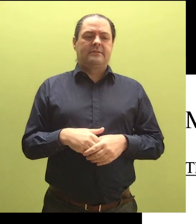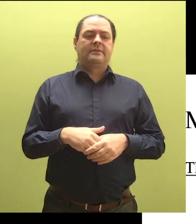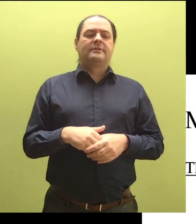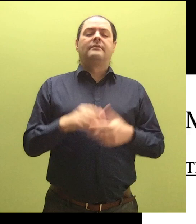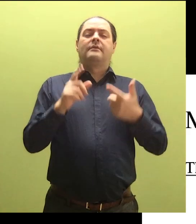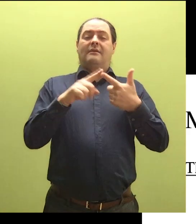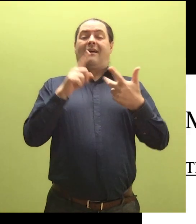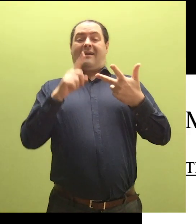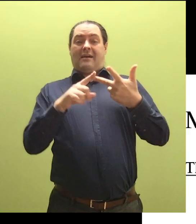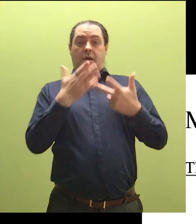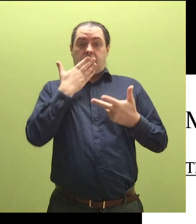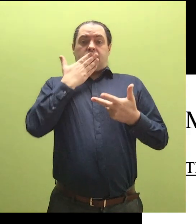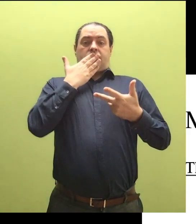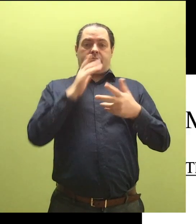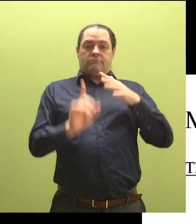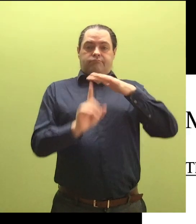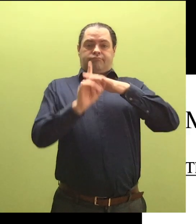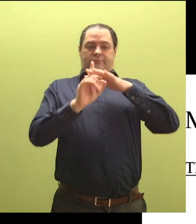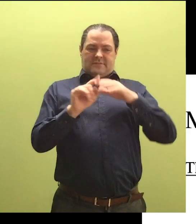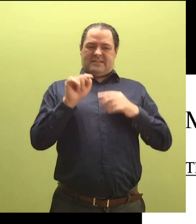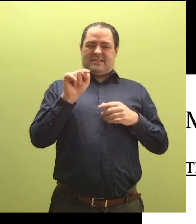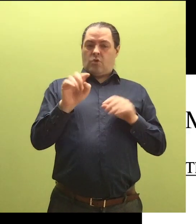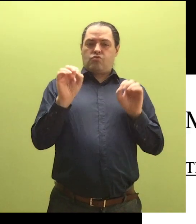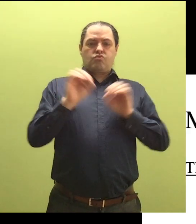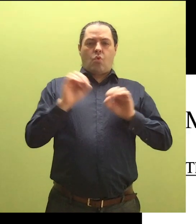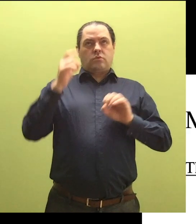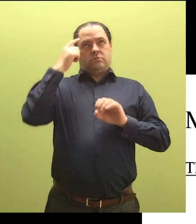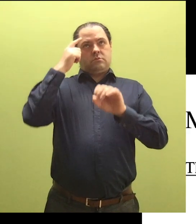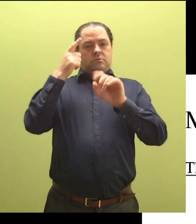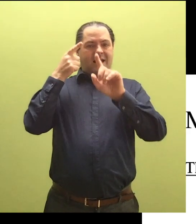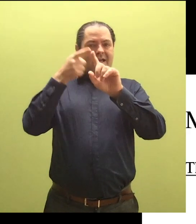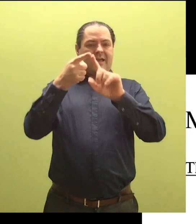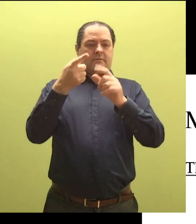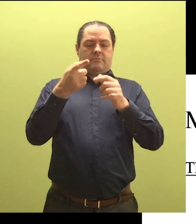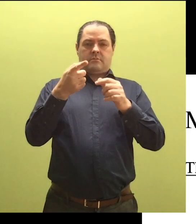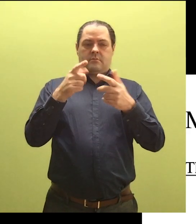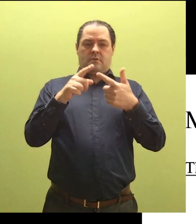to elicit accidental, non- volitional causatives and